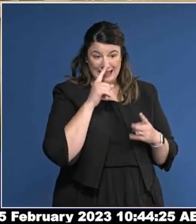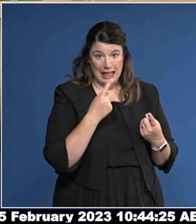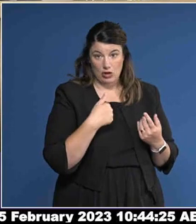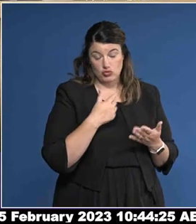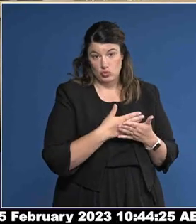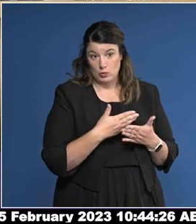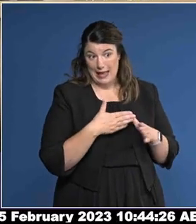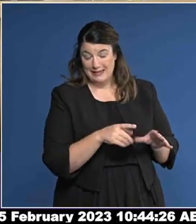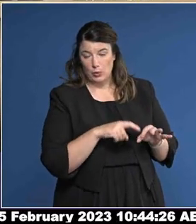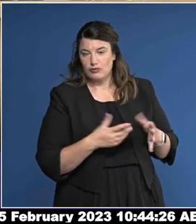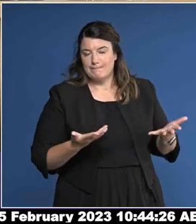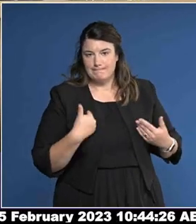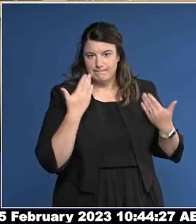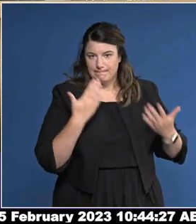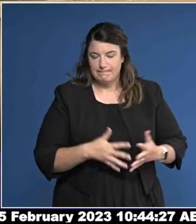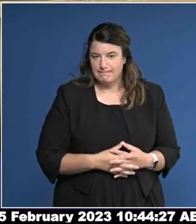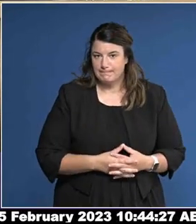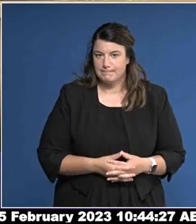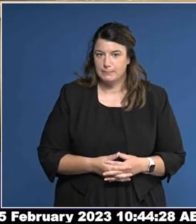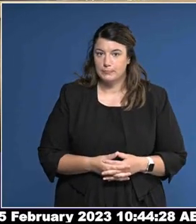I'm not sure. Yes. MS EASTMAN: You have followed the work of the Royal Commission.